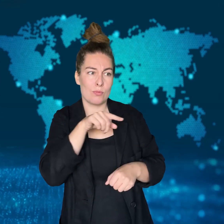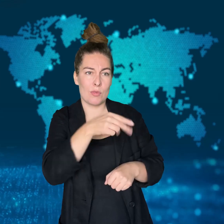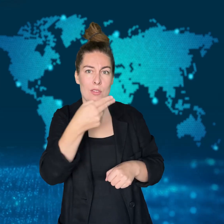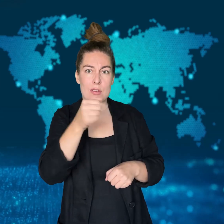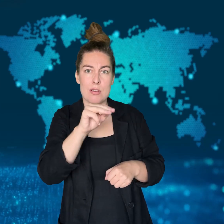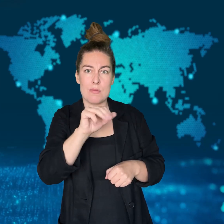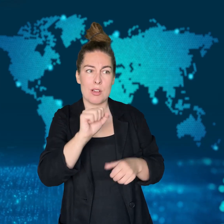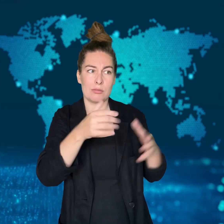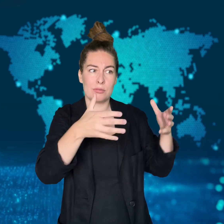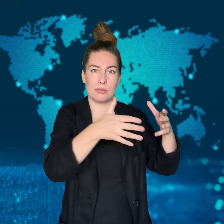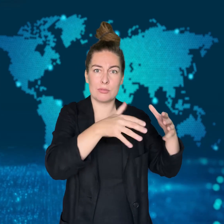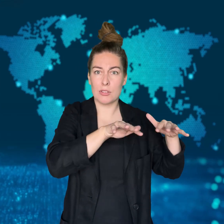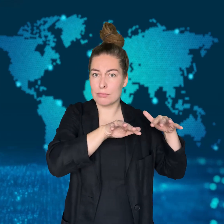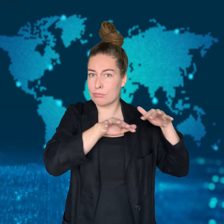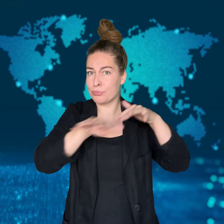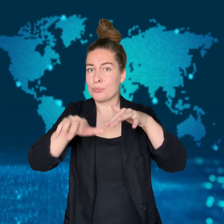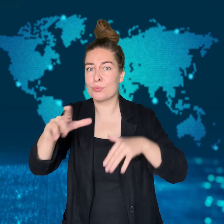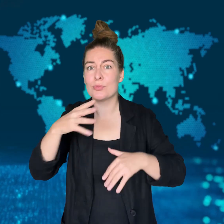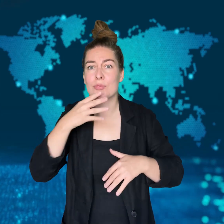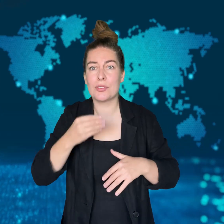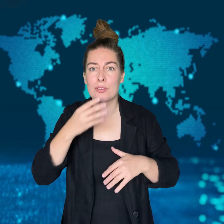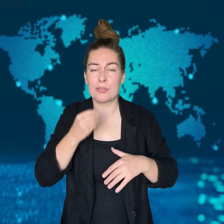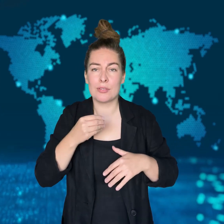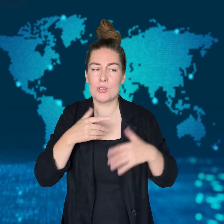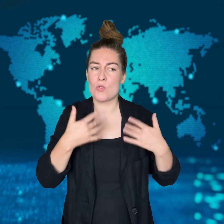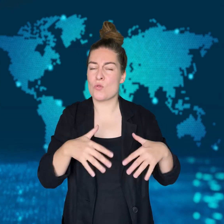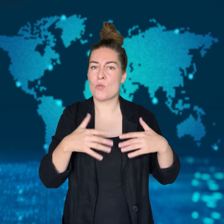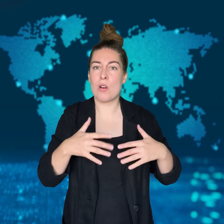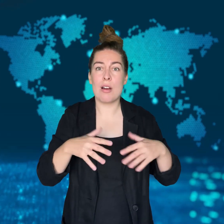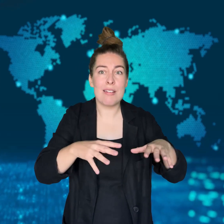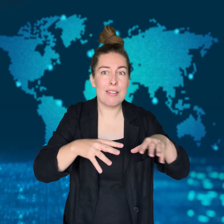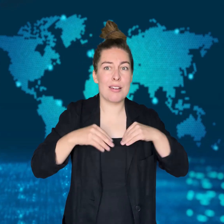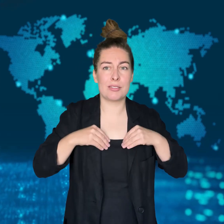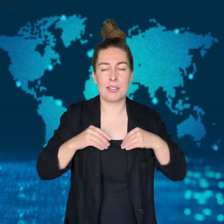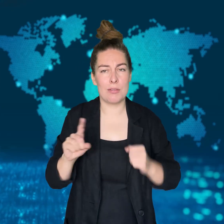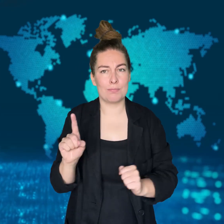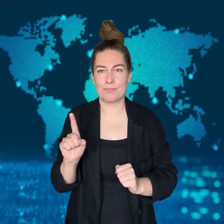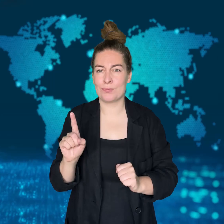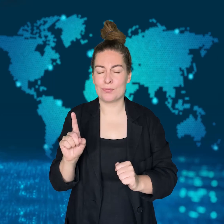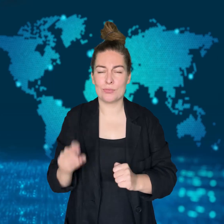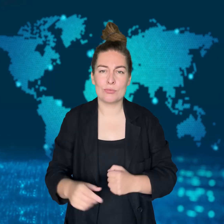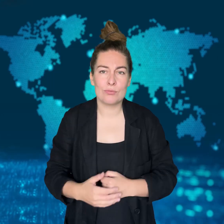In the meantime, several other countries have condemned the Hamas attack.